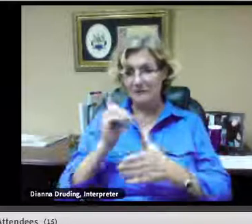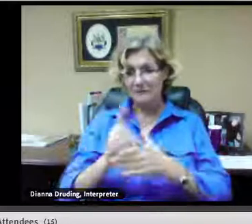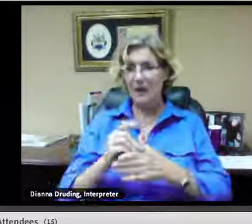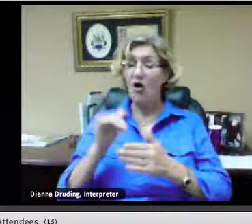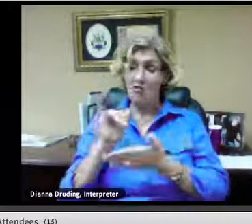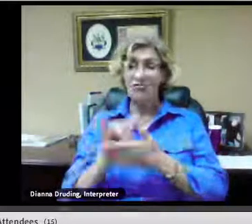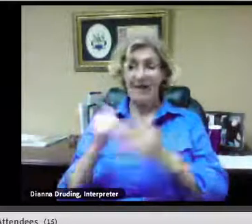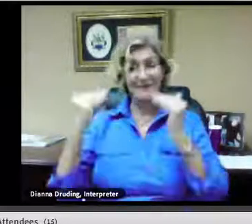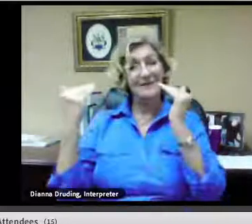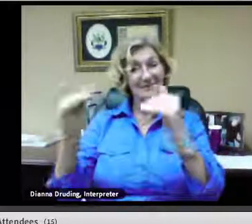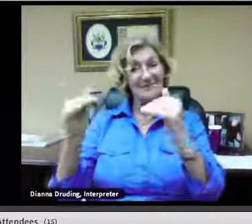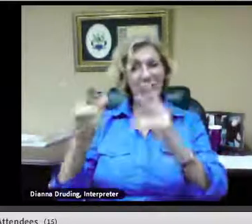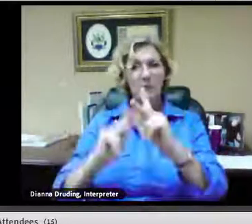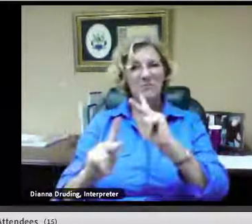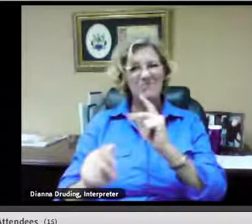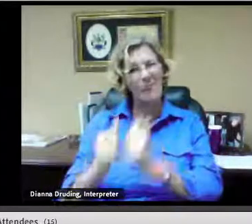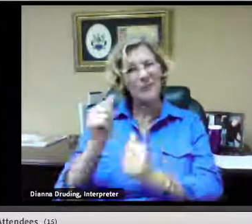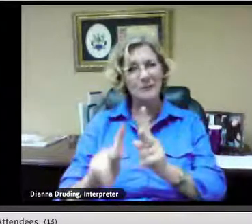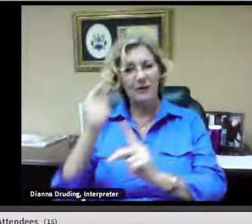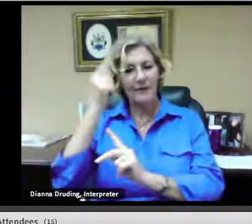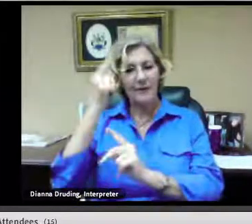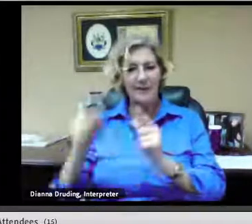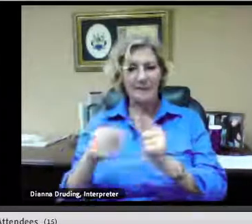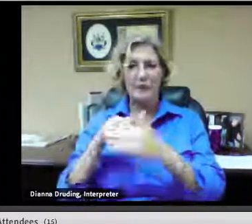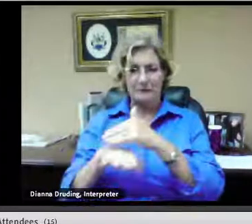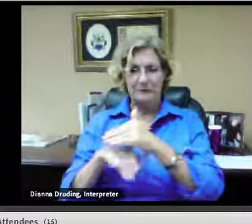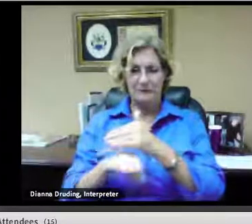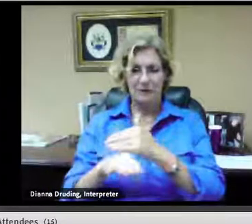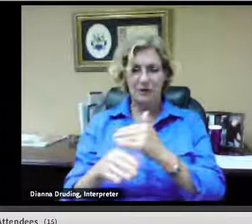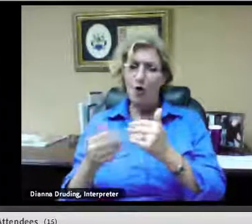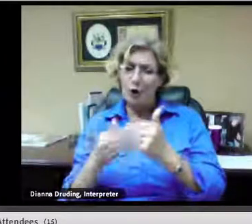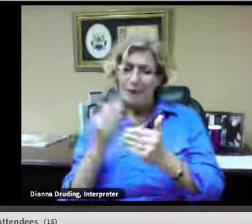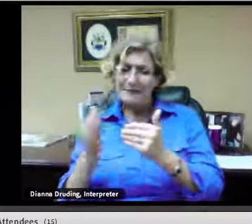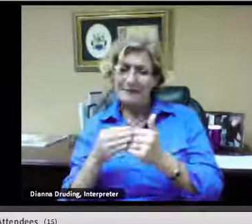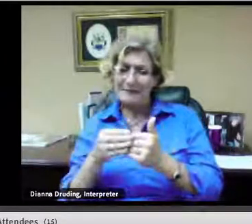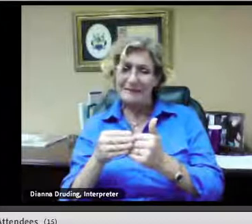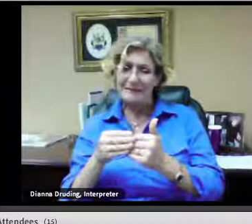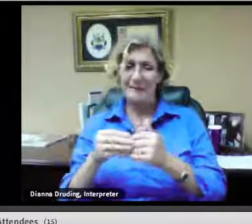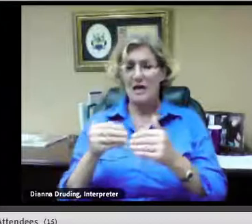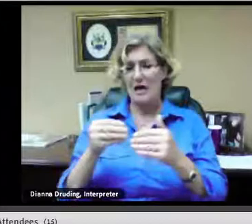Easily swayed or influenced, accessible to flattery, maybe not so much.